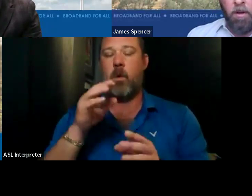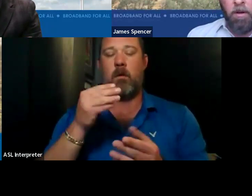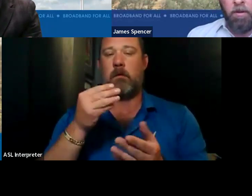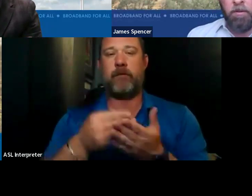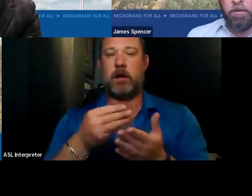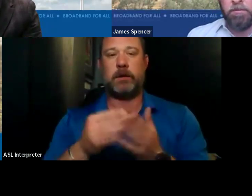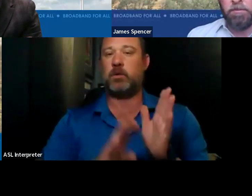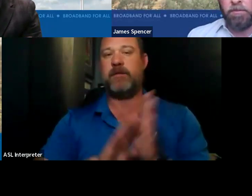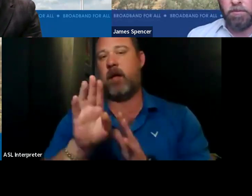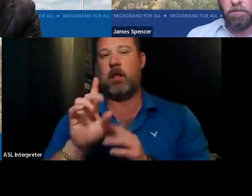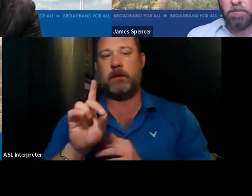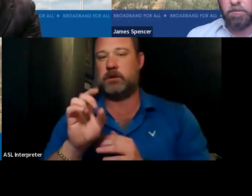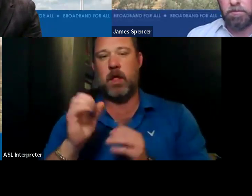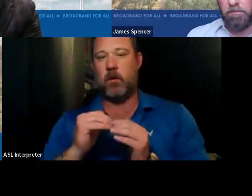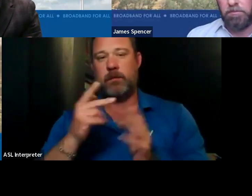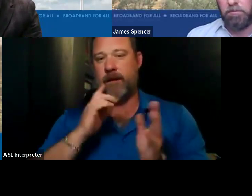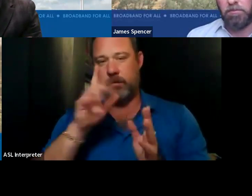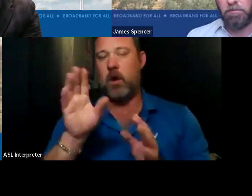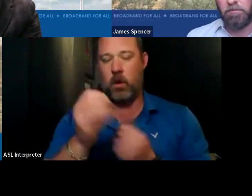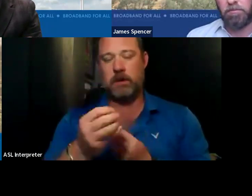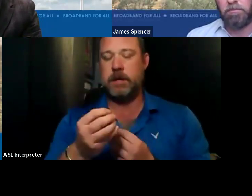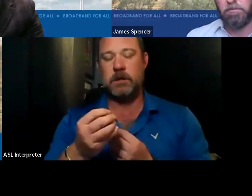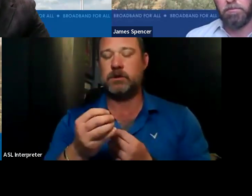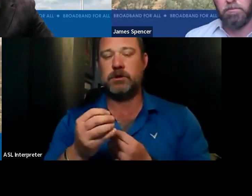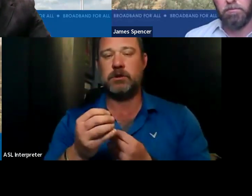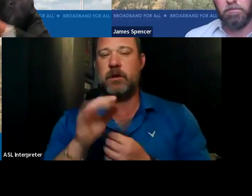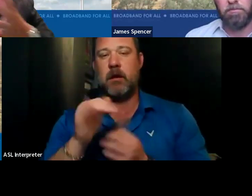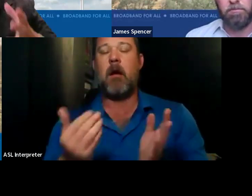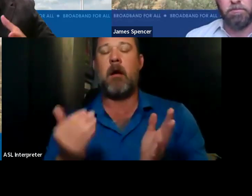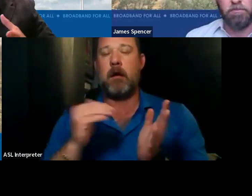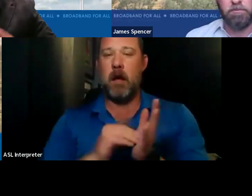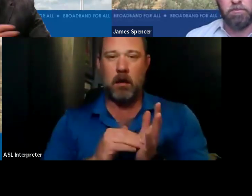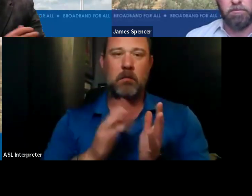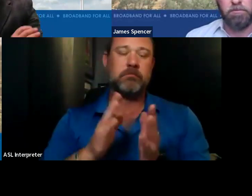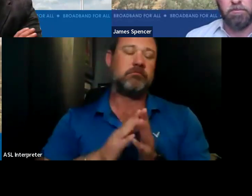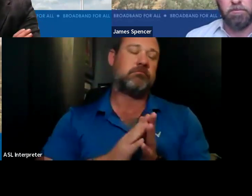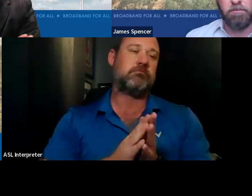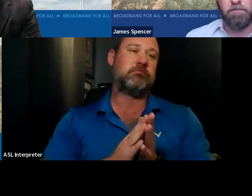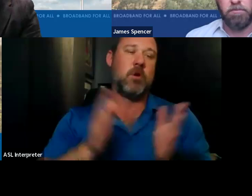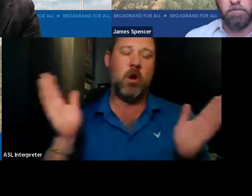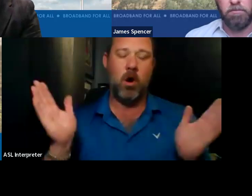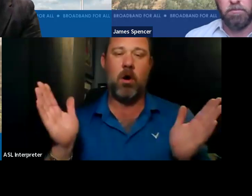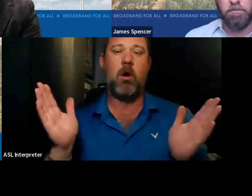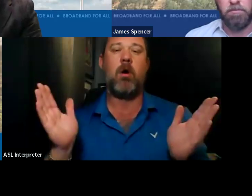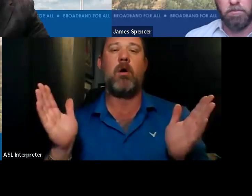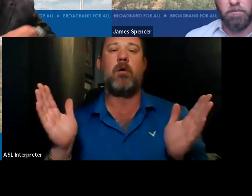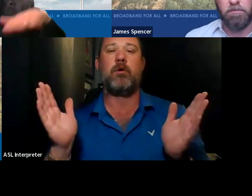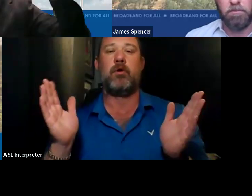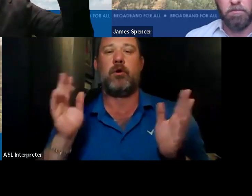a Digital Equity Plan for their organization. This is again a broader, you know, perspective